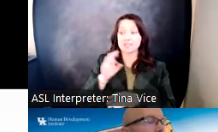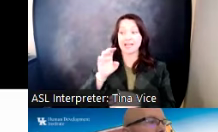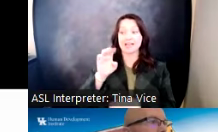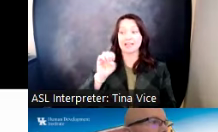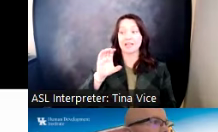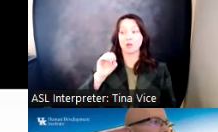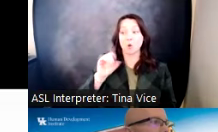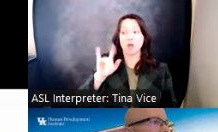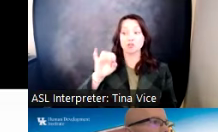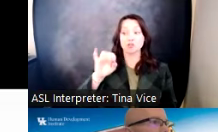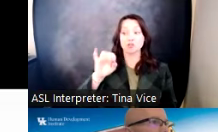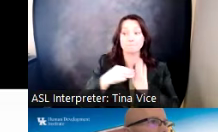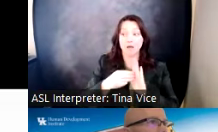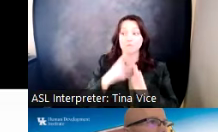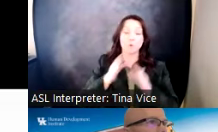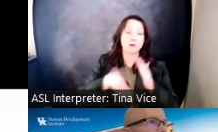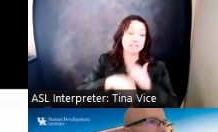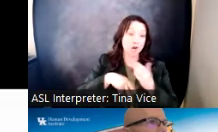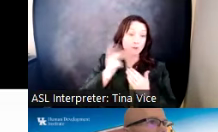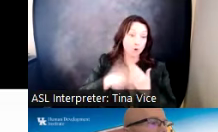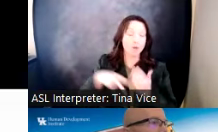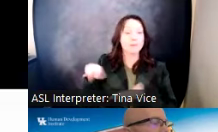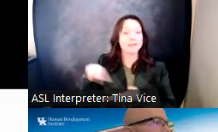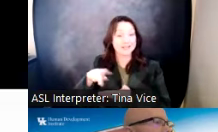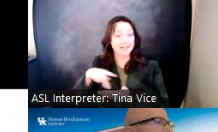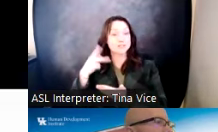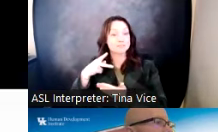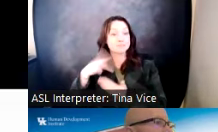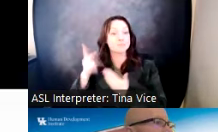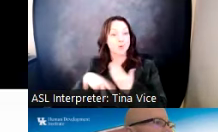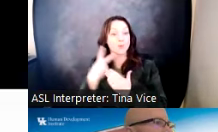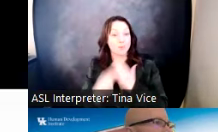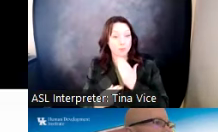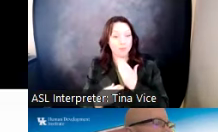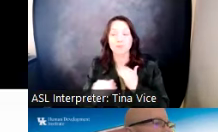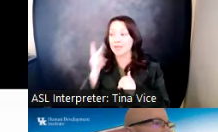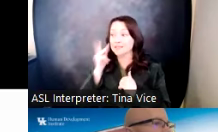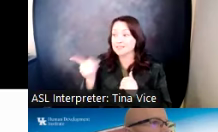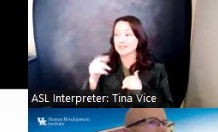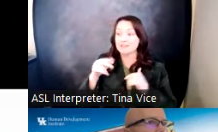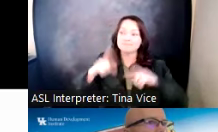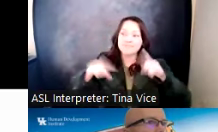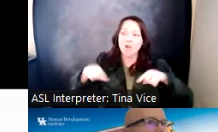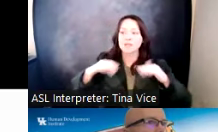had both a soccer program and a dance program. And you can see in parentheses the various levels um that we tried to